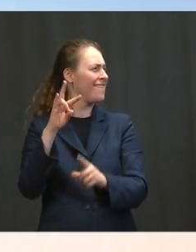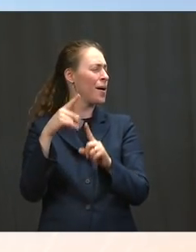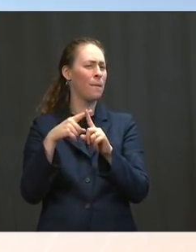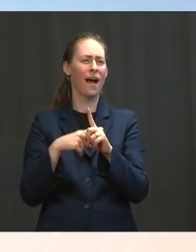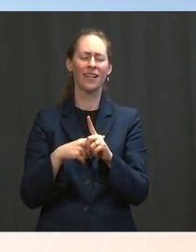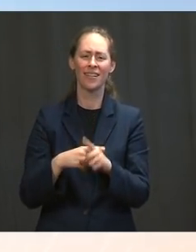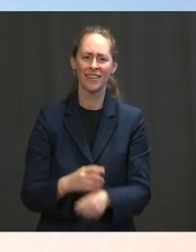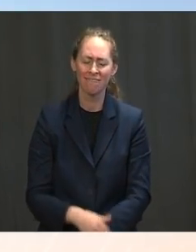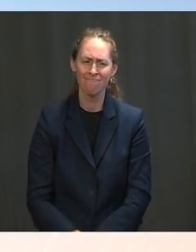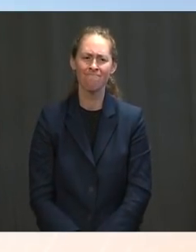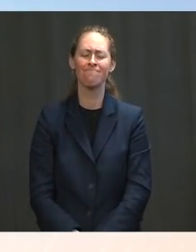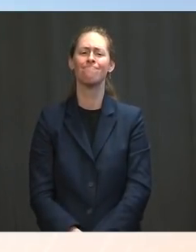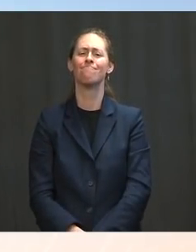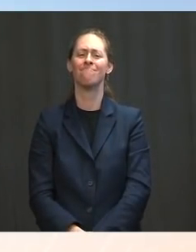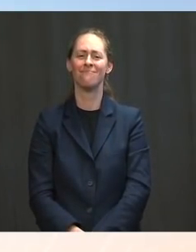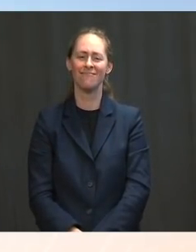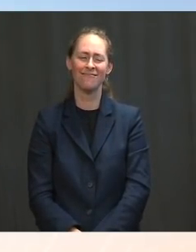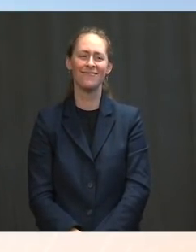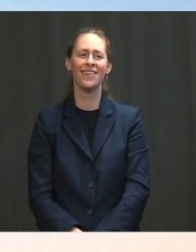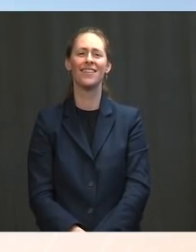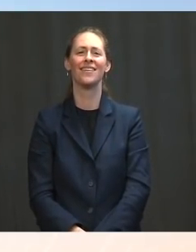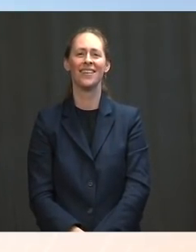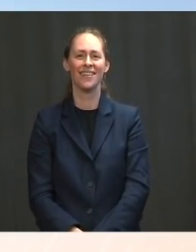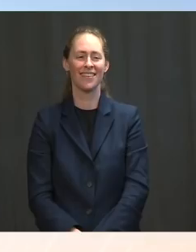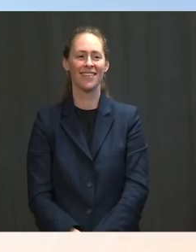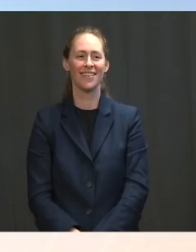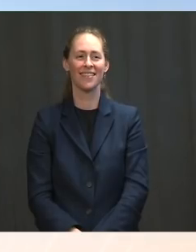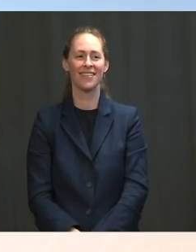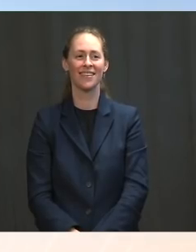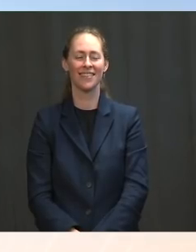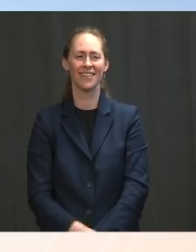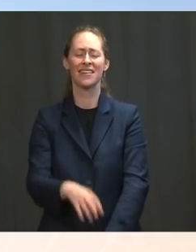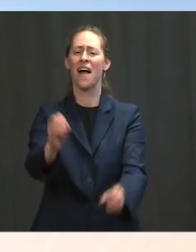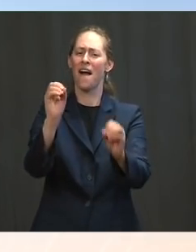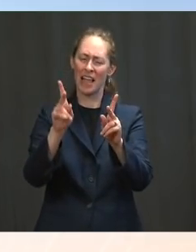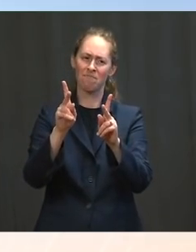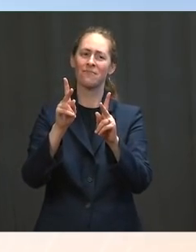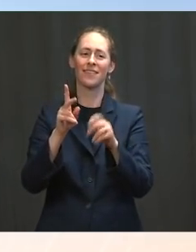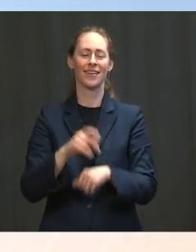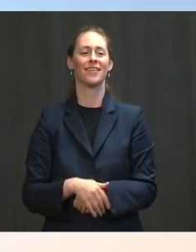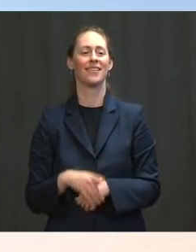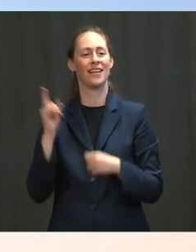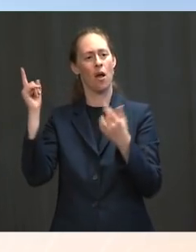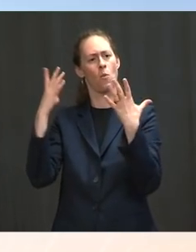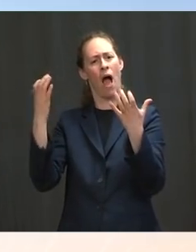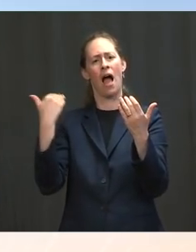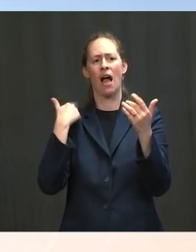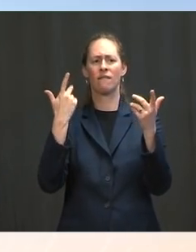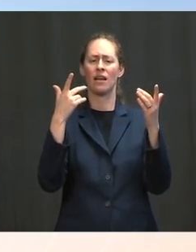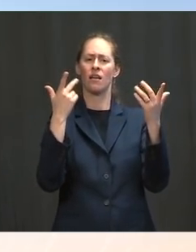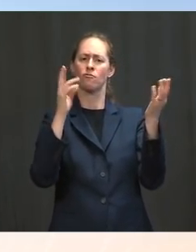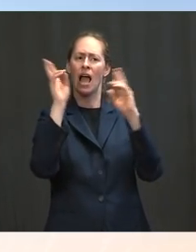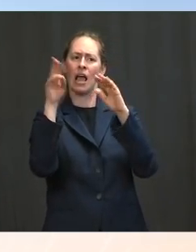So, I would say first, Mike, that the President wants Americans to have access to affordable and reliable energy, including at the pump.